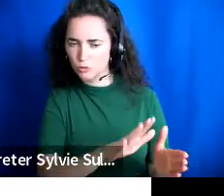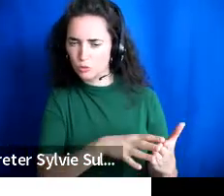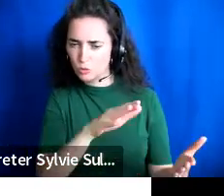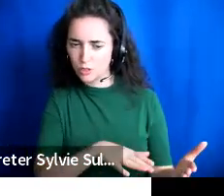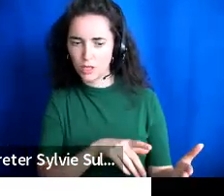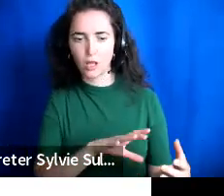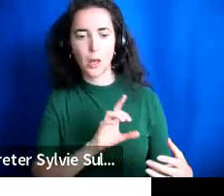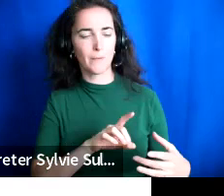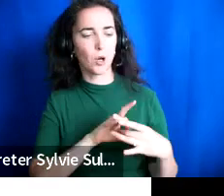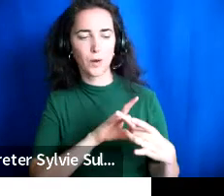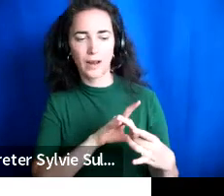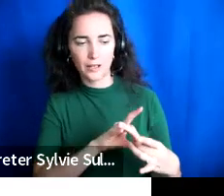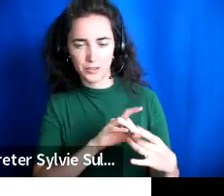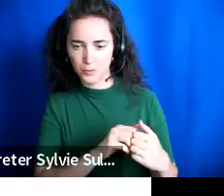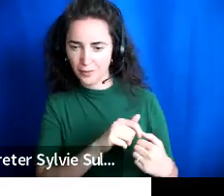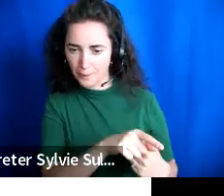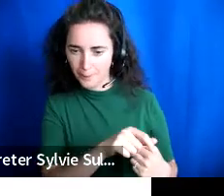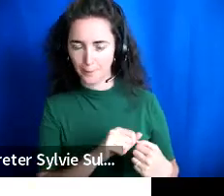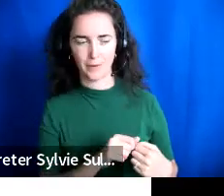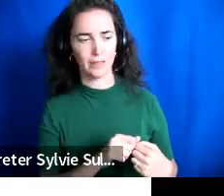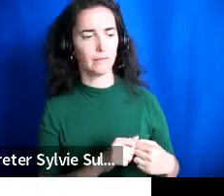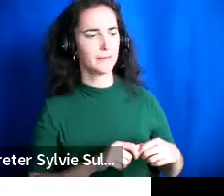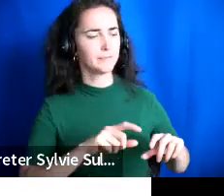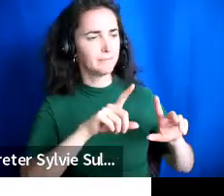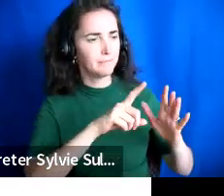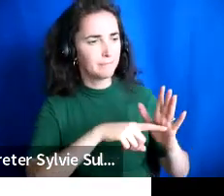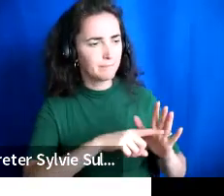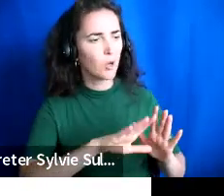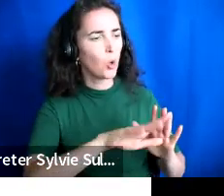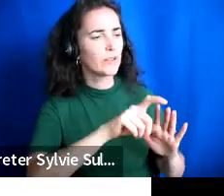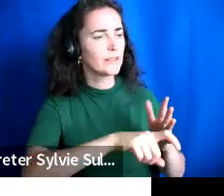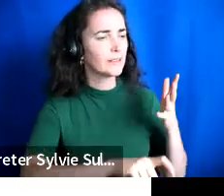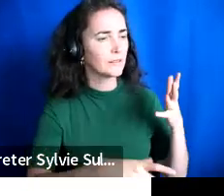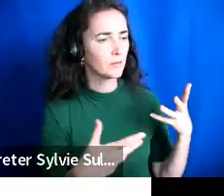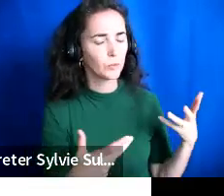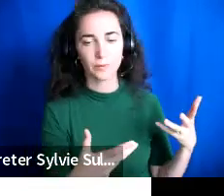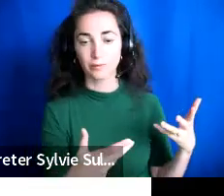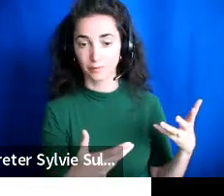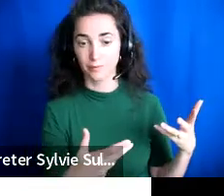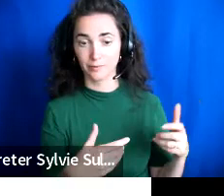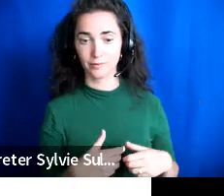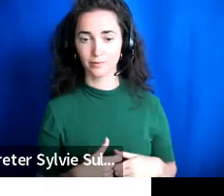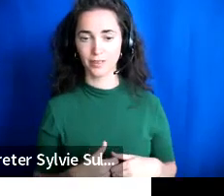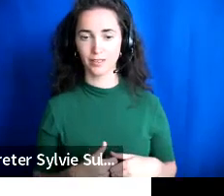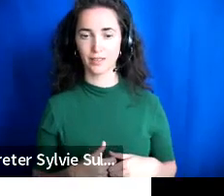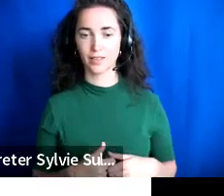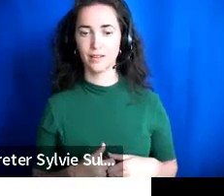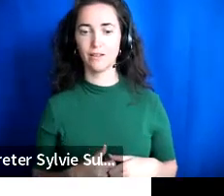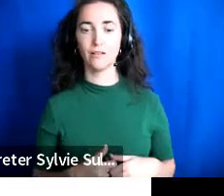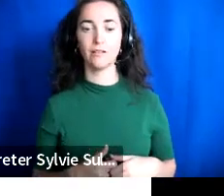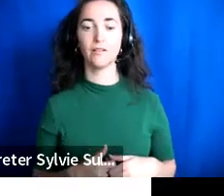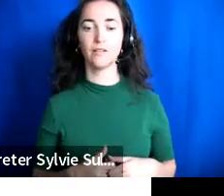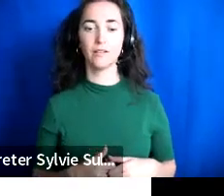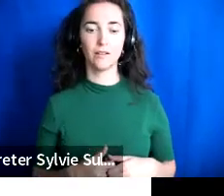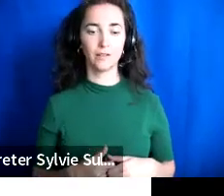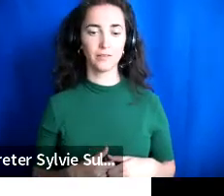There you're able to assess what their individual needs are Now you cannot use the same criteria.